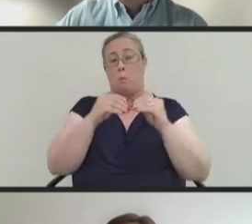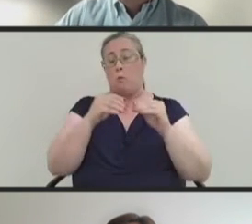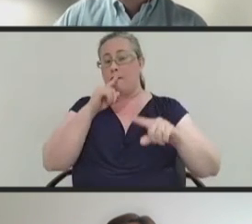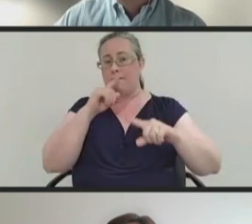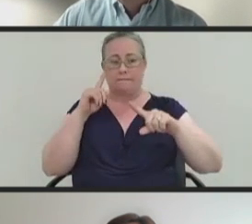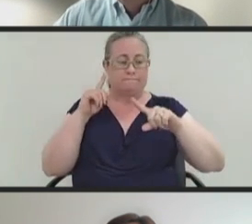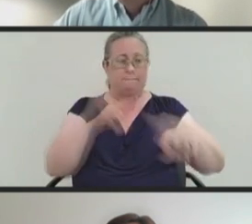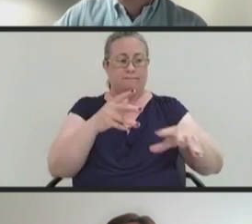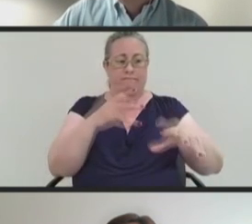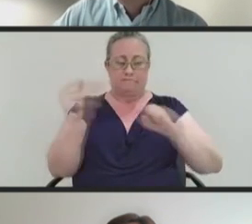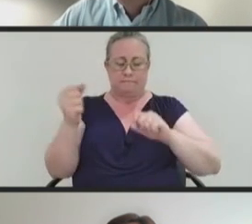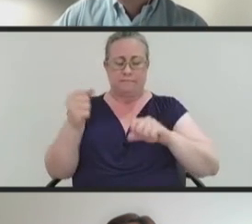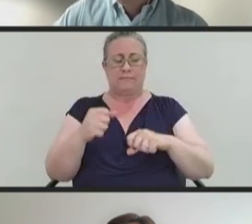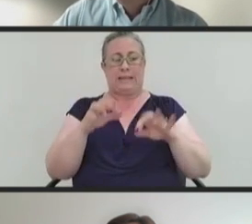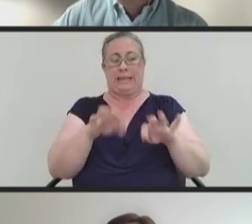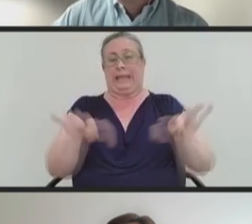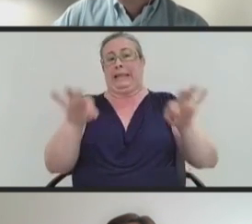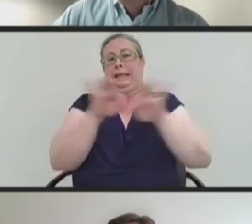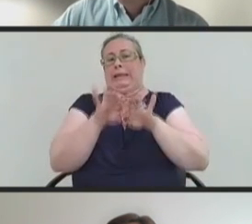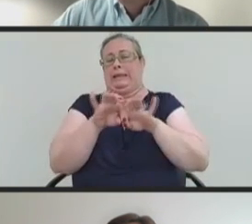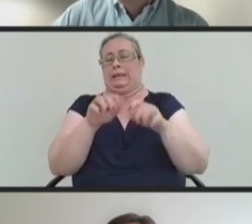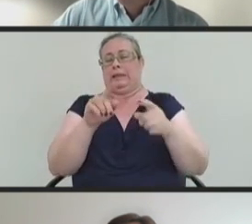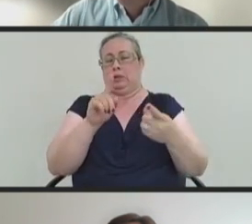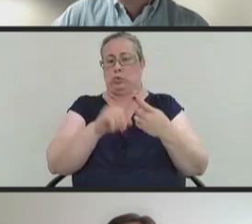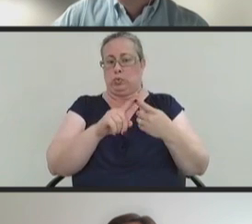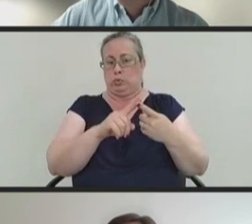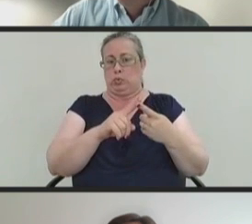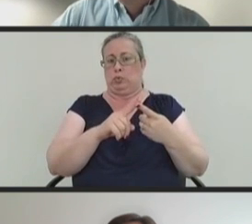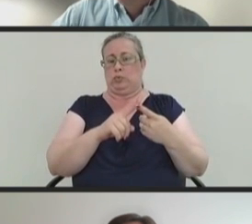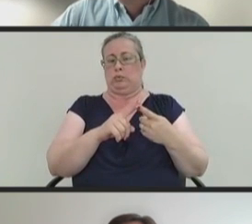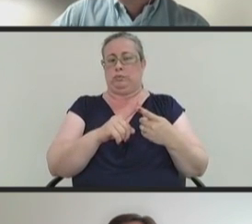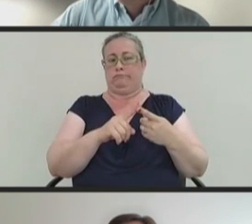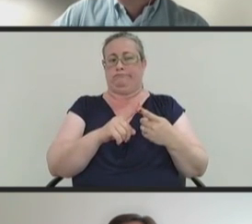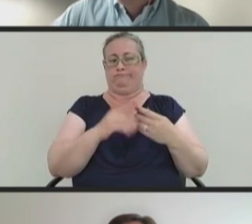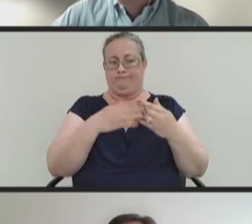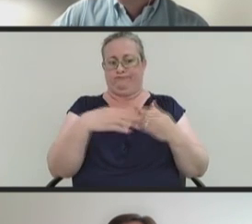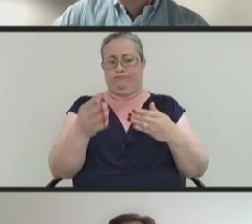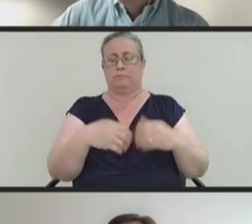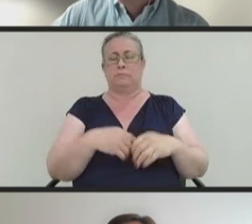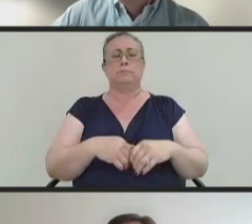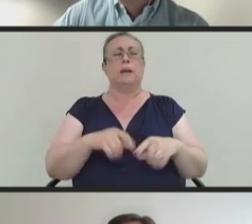are the key and the direction to go. But they also seem to be detrimental to the confidence